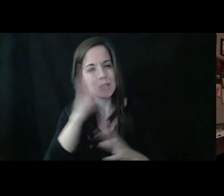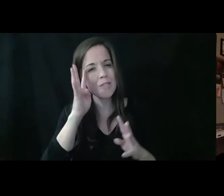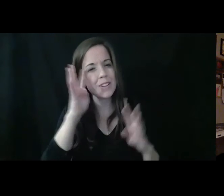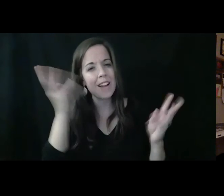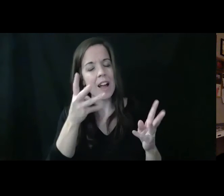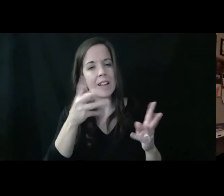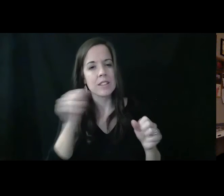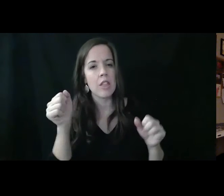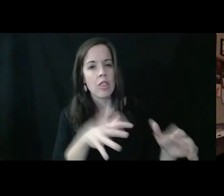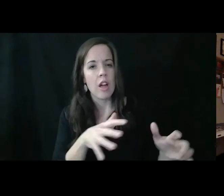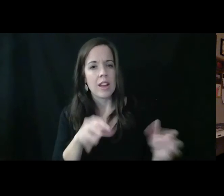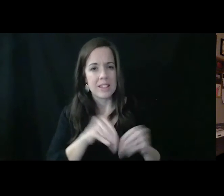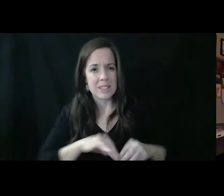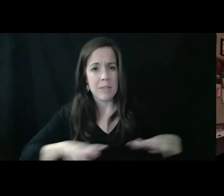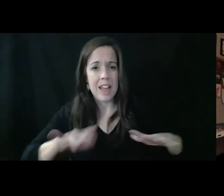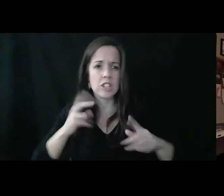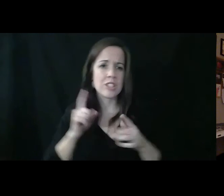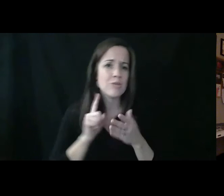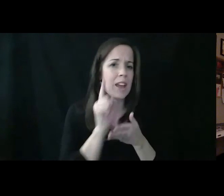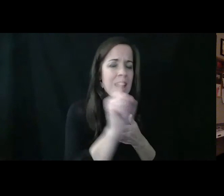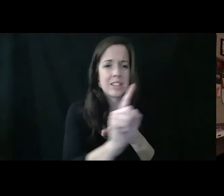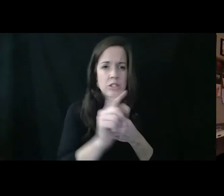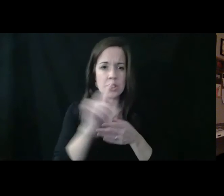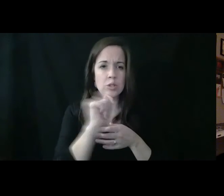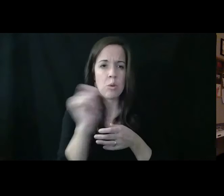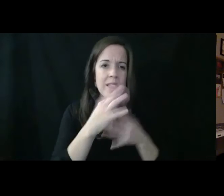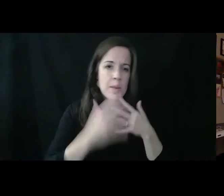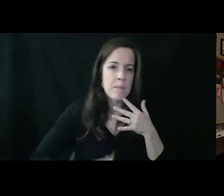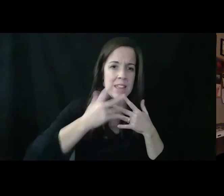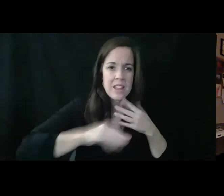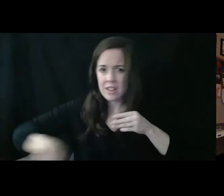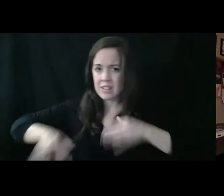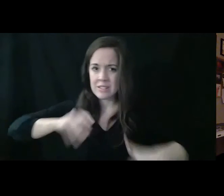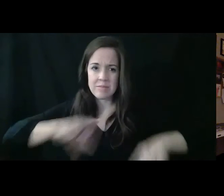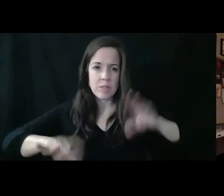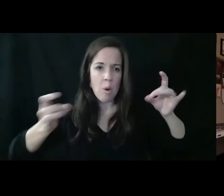as she scrambled to the toilet, bleeding like a dog, the horrible, resolved decision to flush.